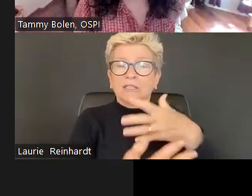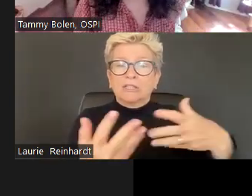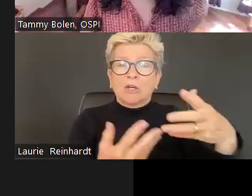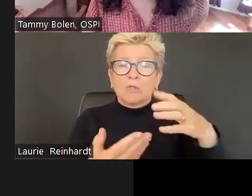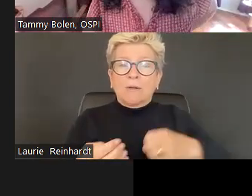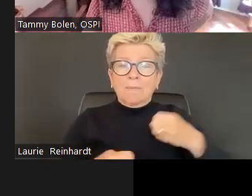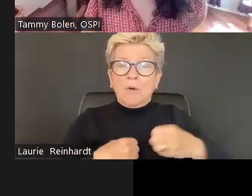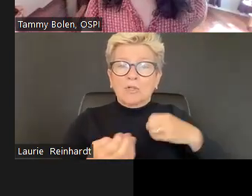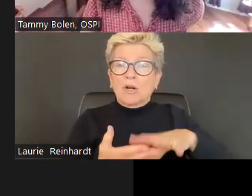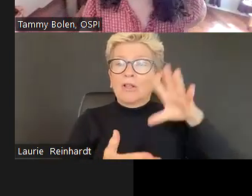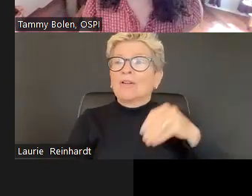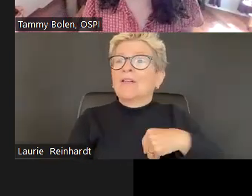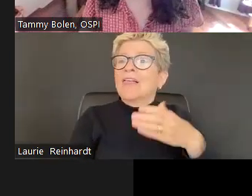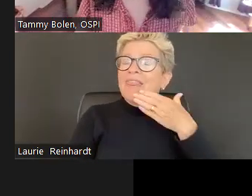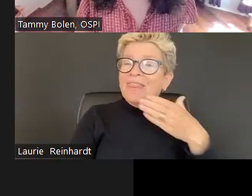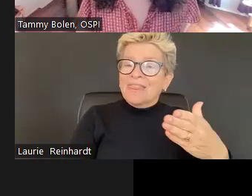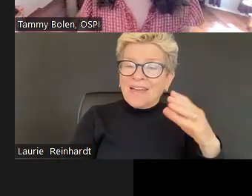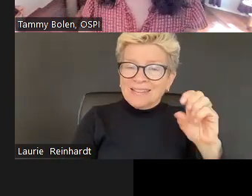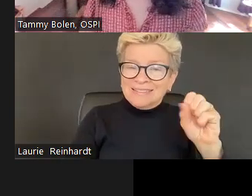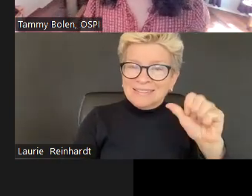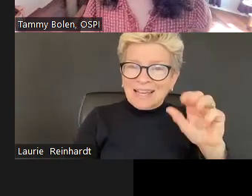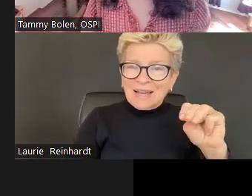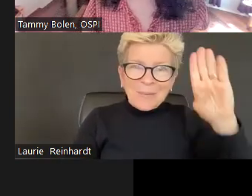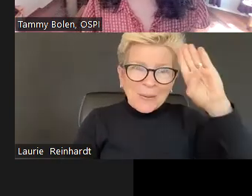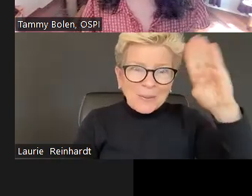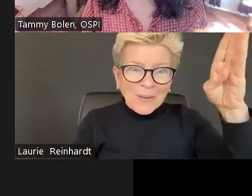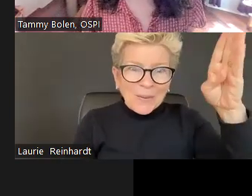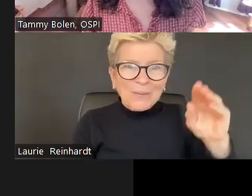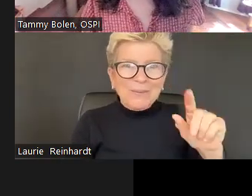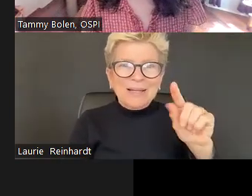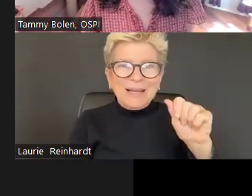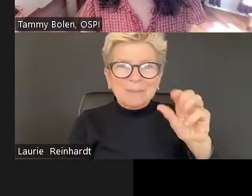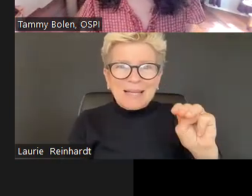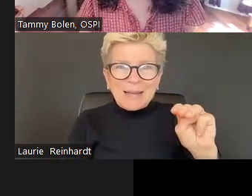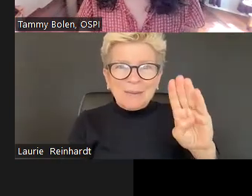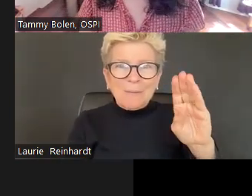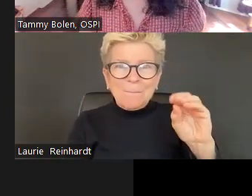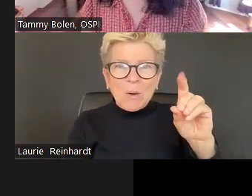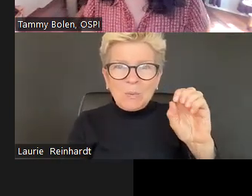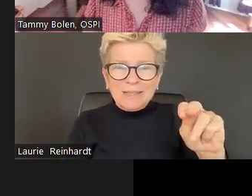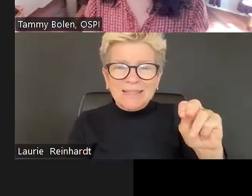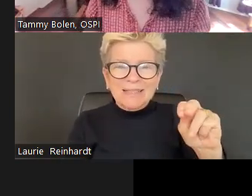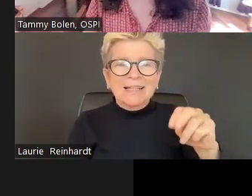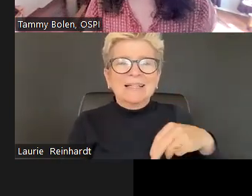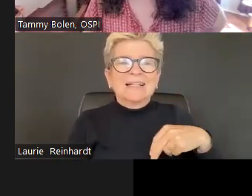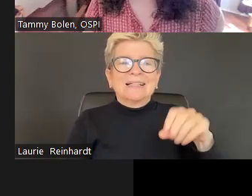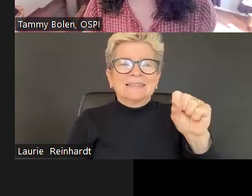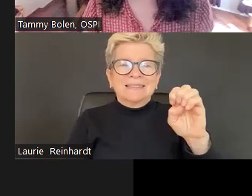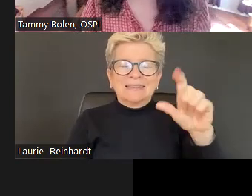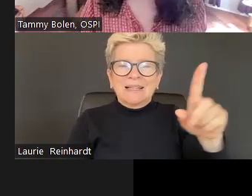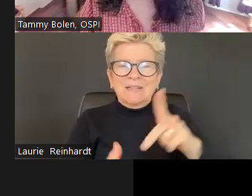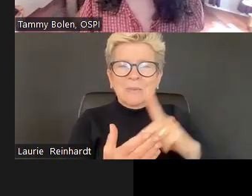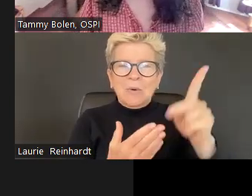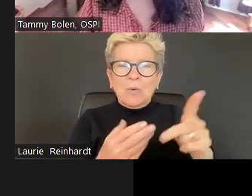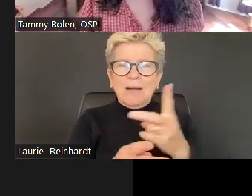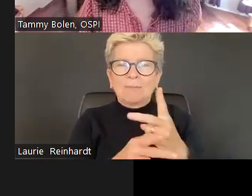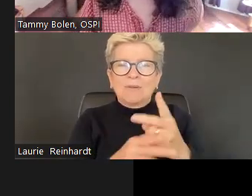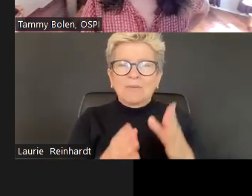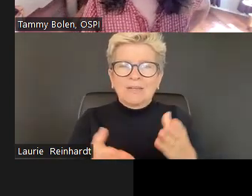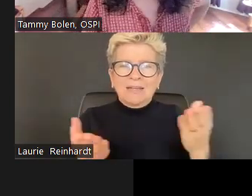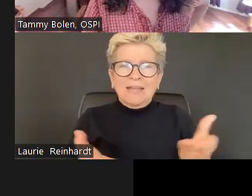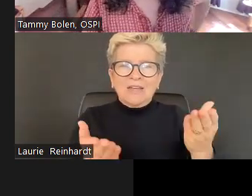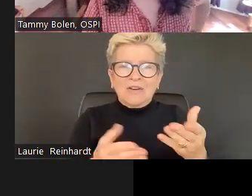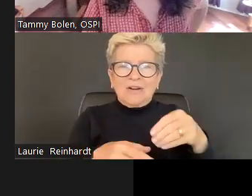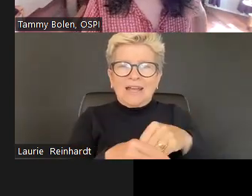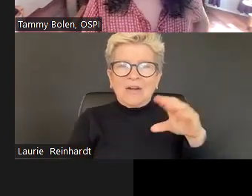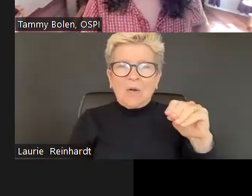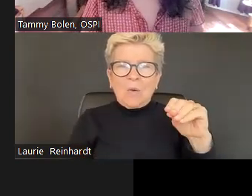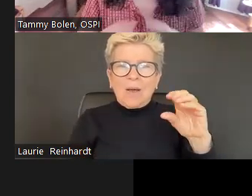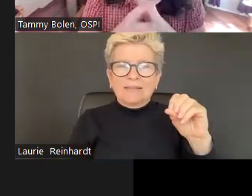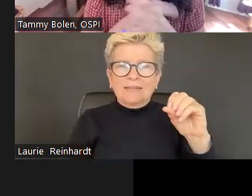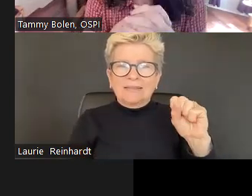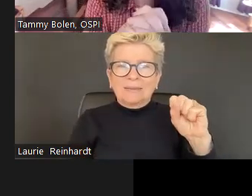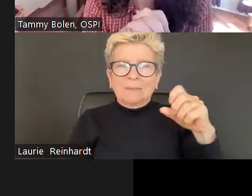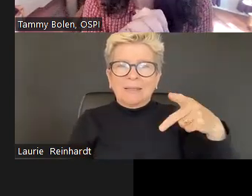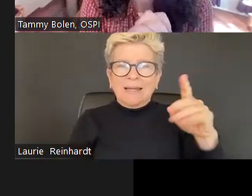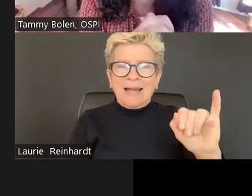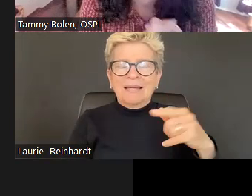How this intersects with. Social emotional learning.